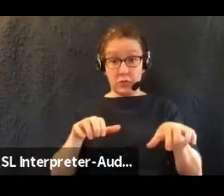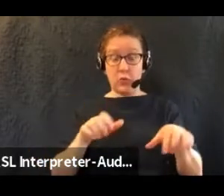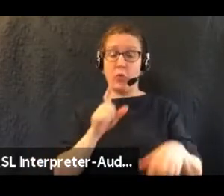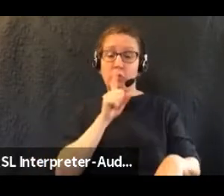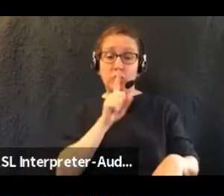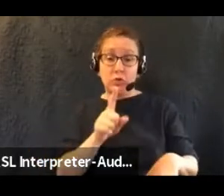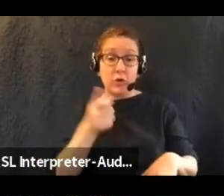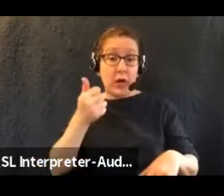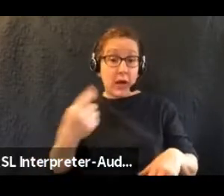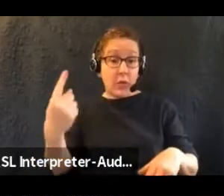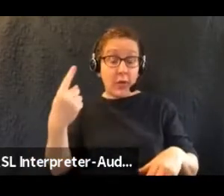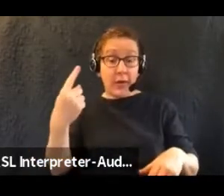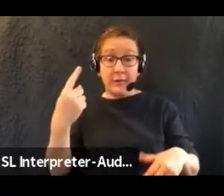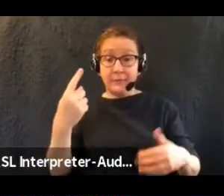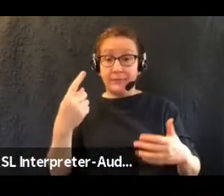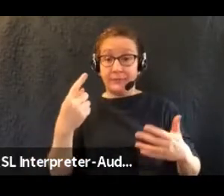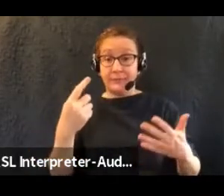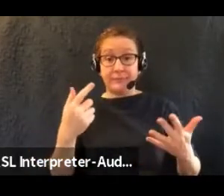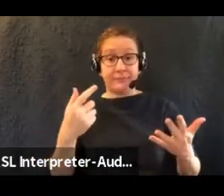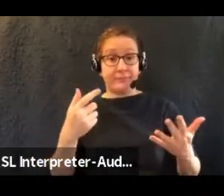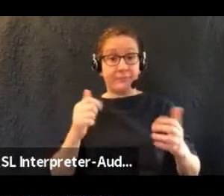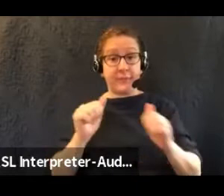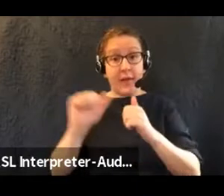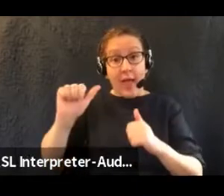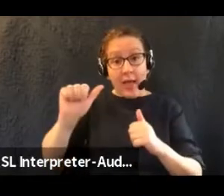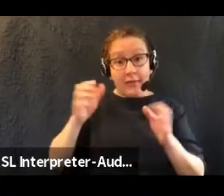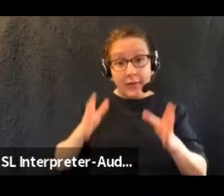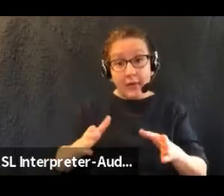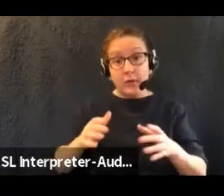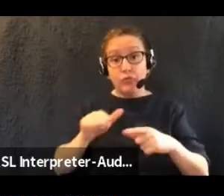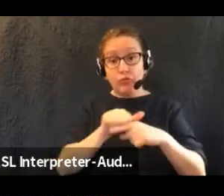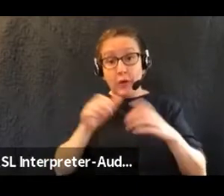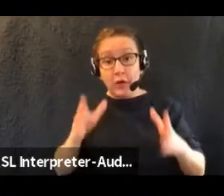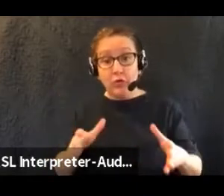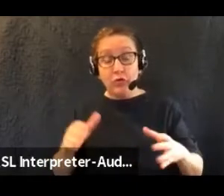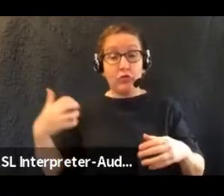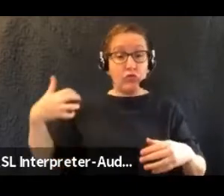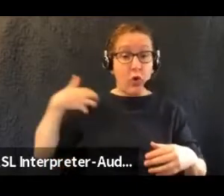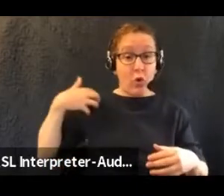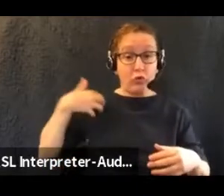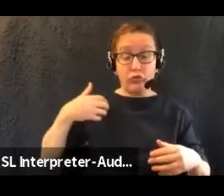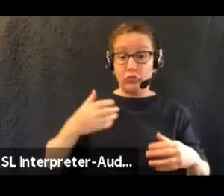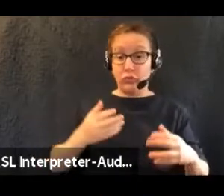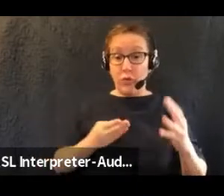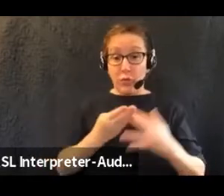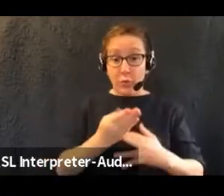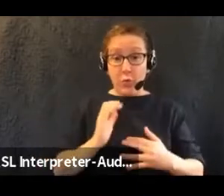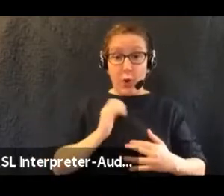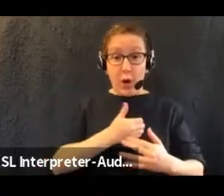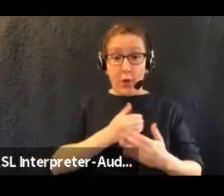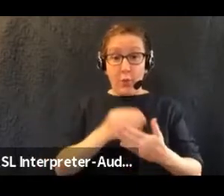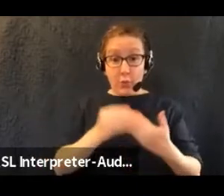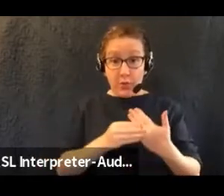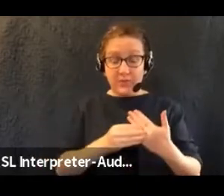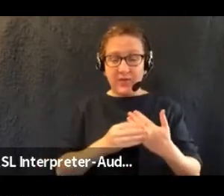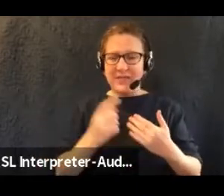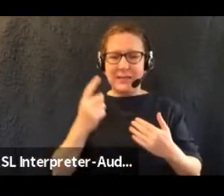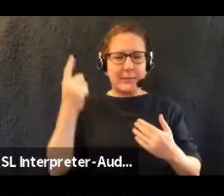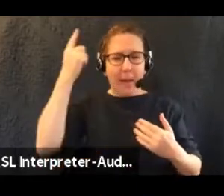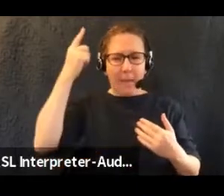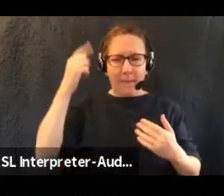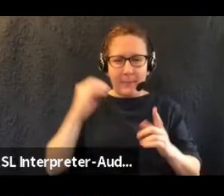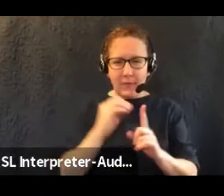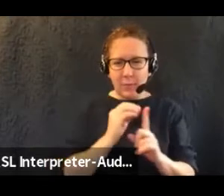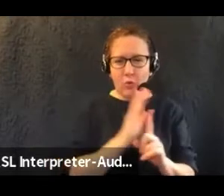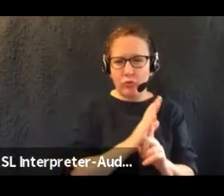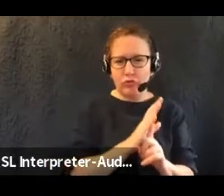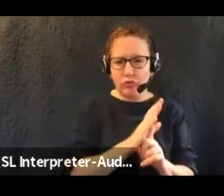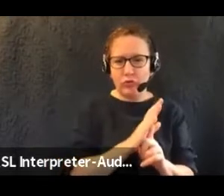an athlete, a trainer, a coach, who goes through our programs has some exposure to sports relating